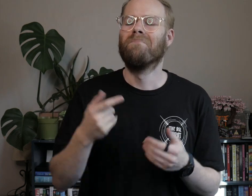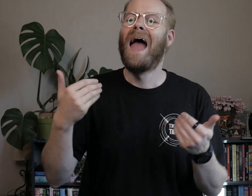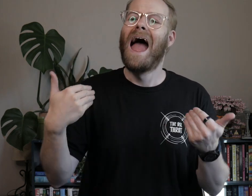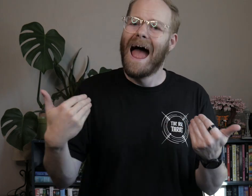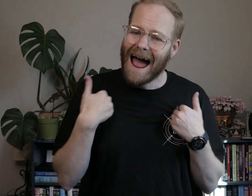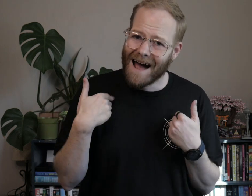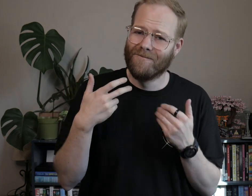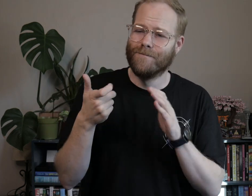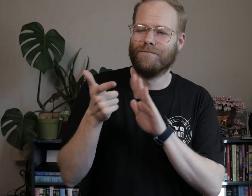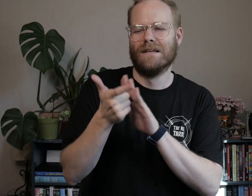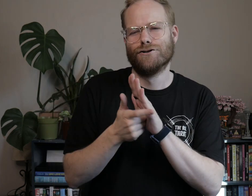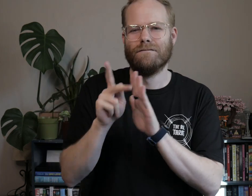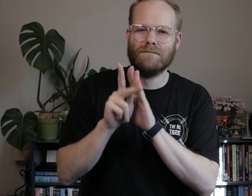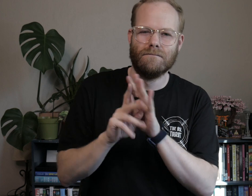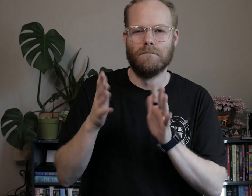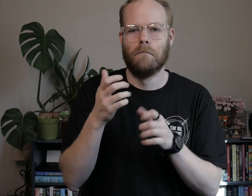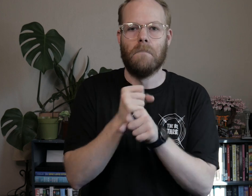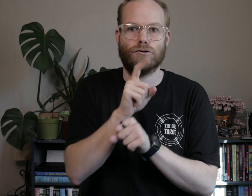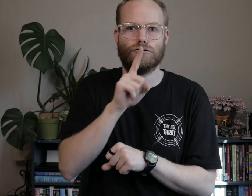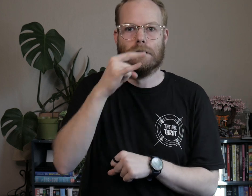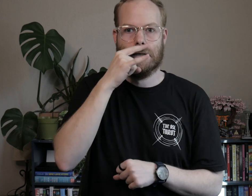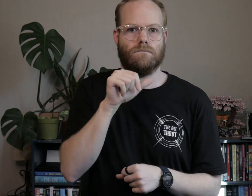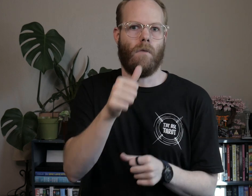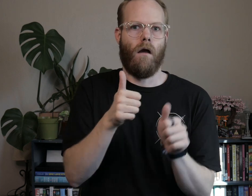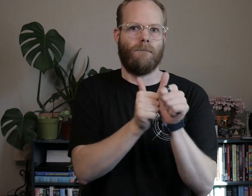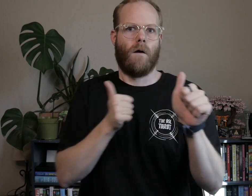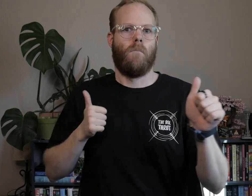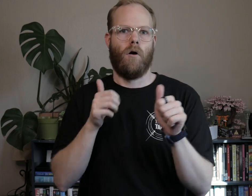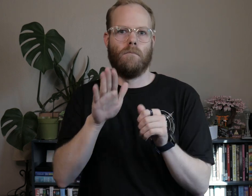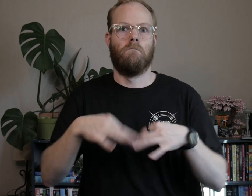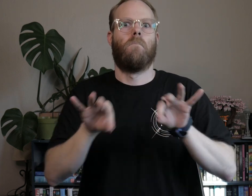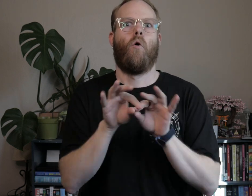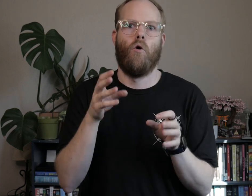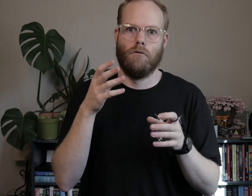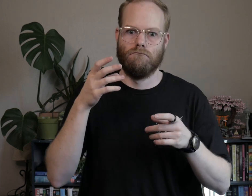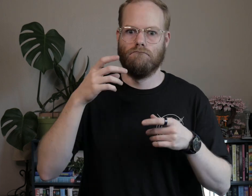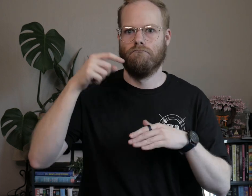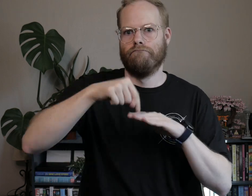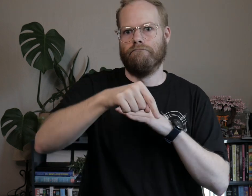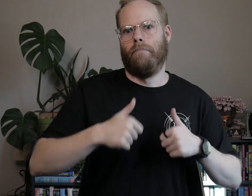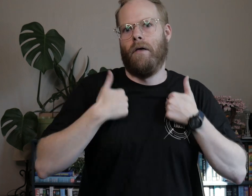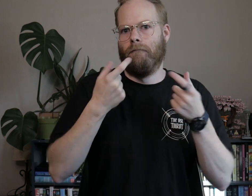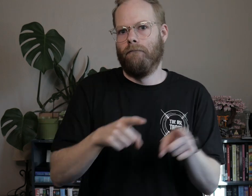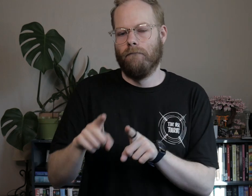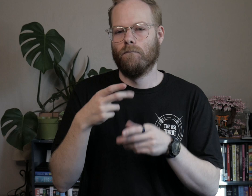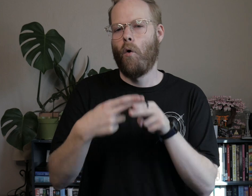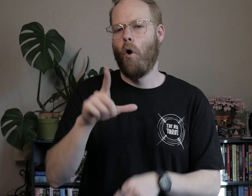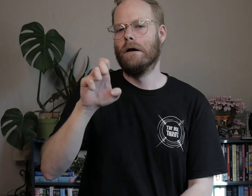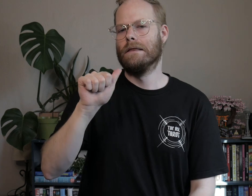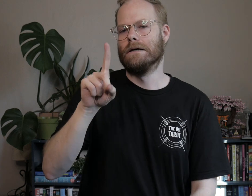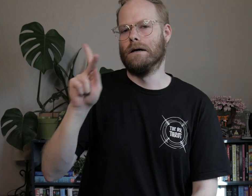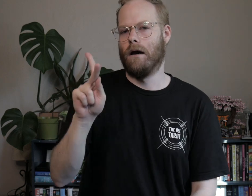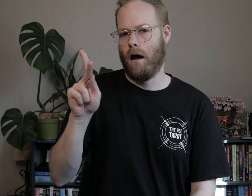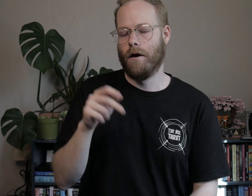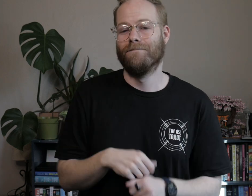There is an initiative to make sure kids don’t fall behind in their important milestones, called LEAD-K.